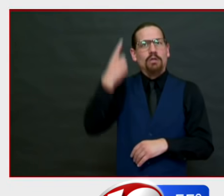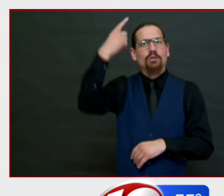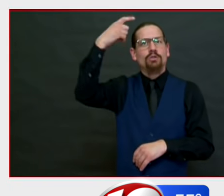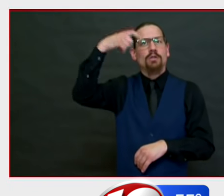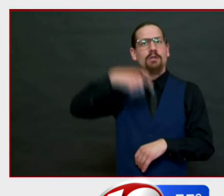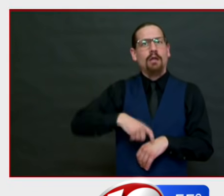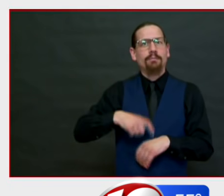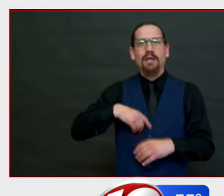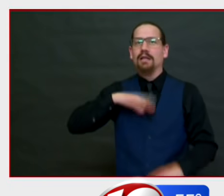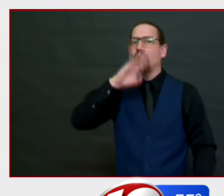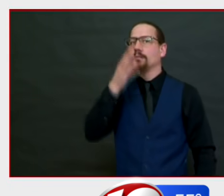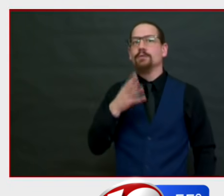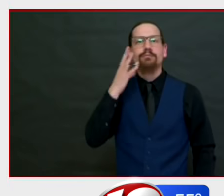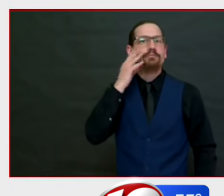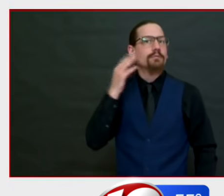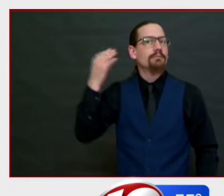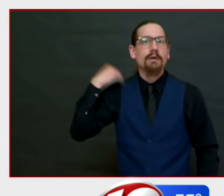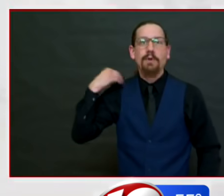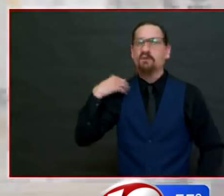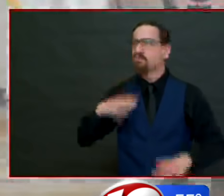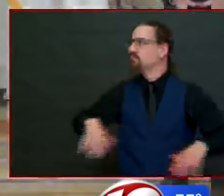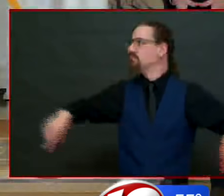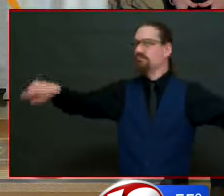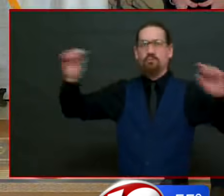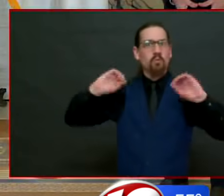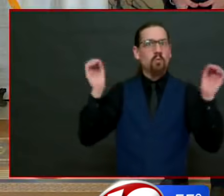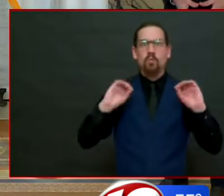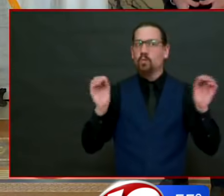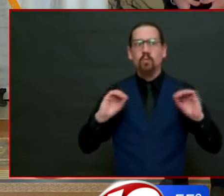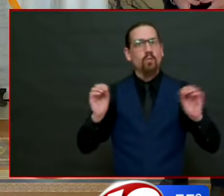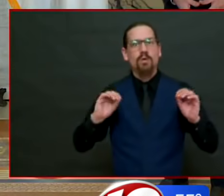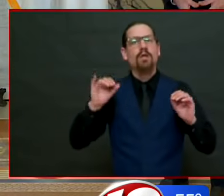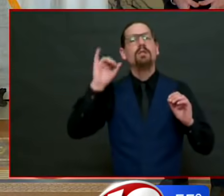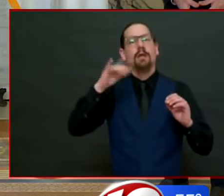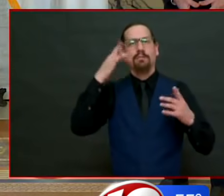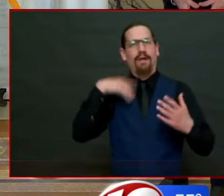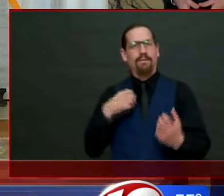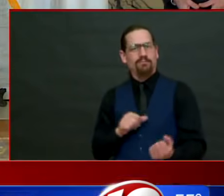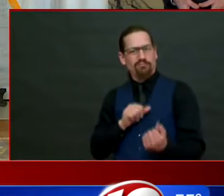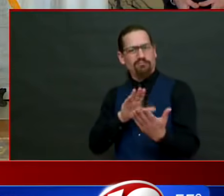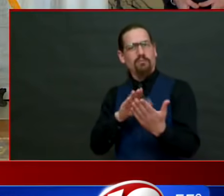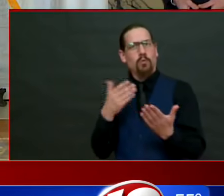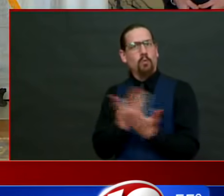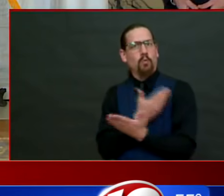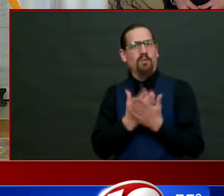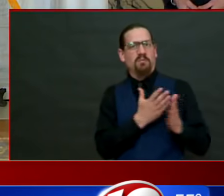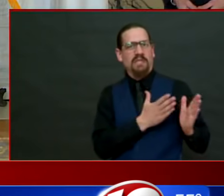IT IS LIKE NOTHING WE HAVE EVER DONE BEFORE. WE ARE GOING TO GET IT DONE. I HAVE COMPLETE CONFIDENCE.